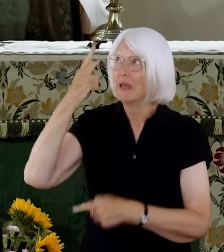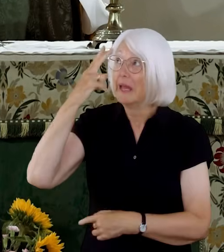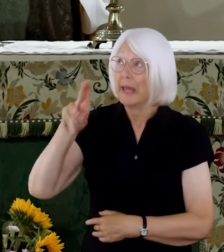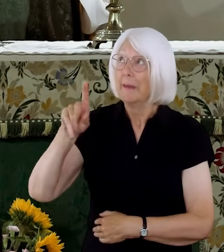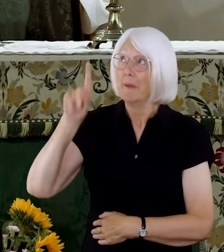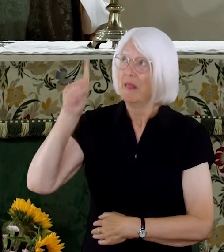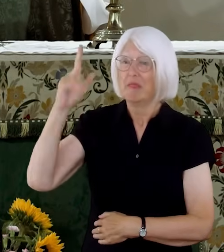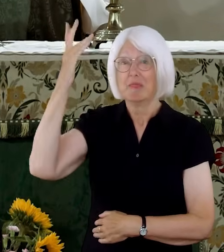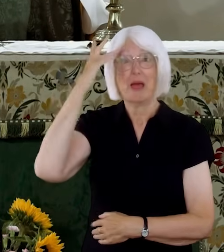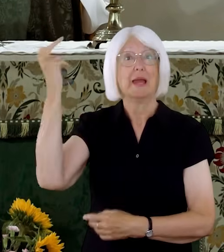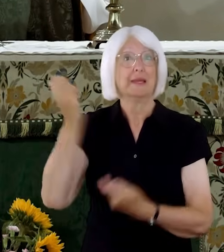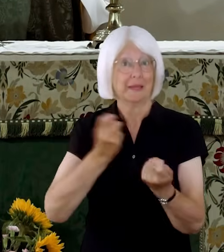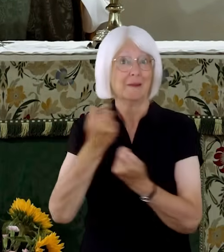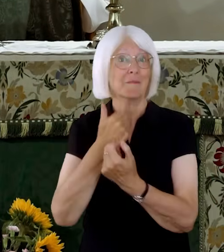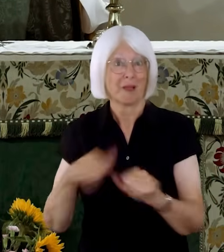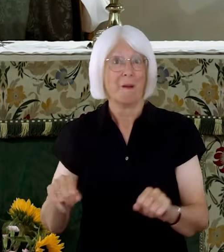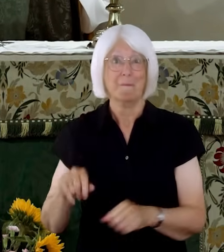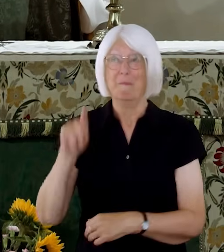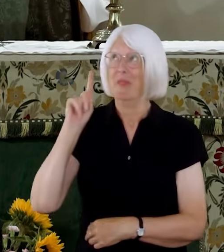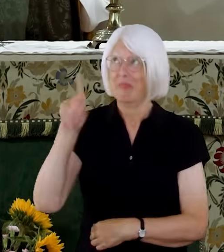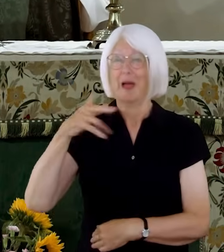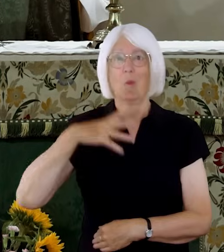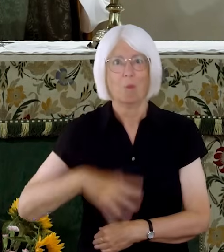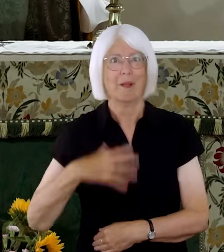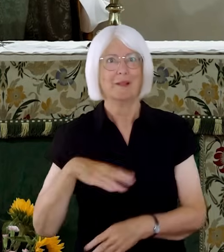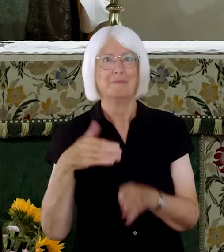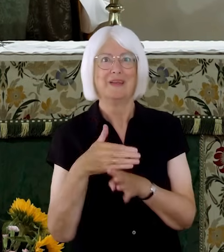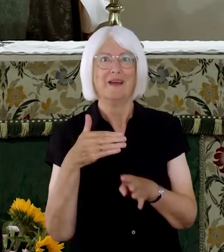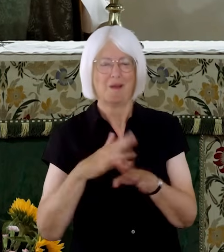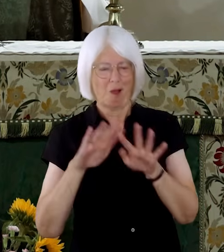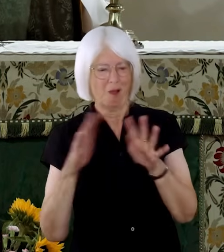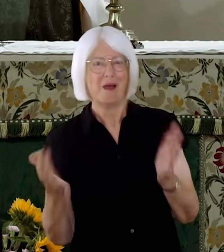hallowed be thy name, thy kingdom come, thy will be done